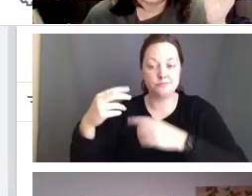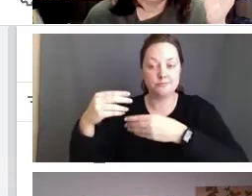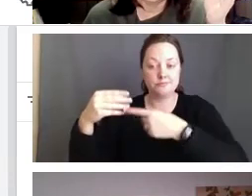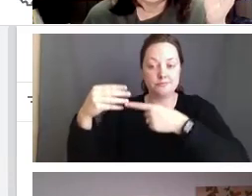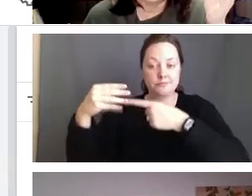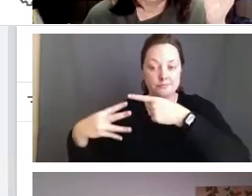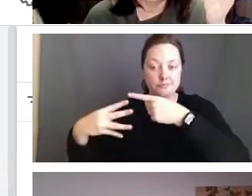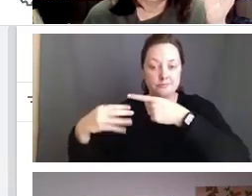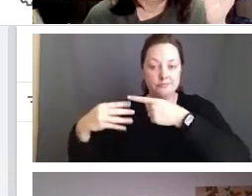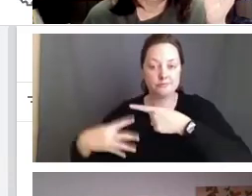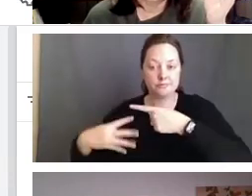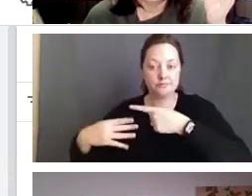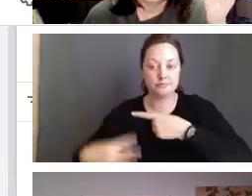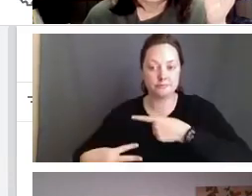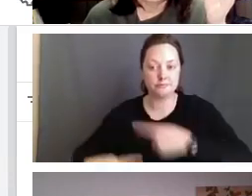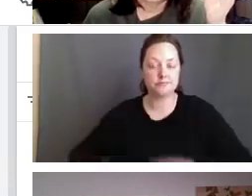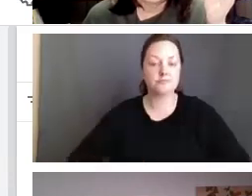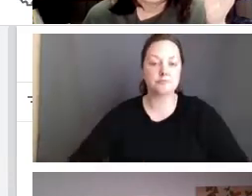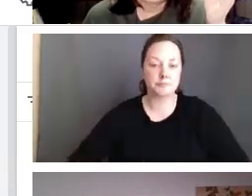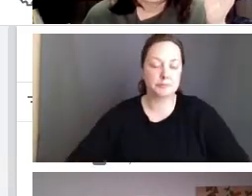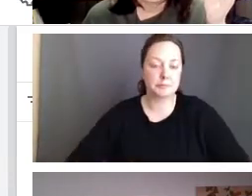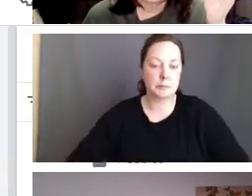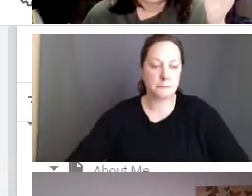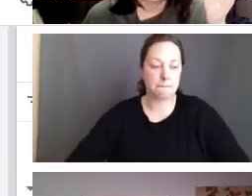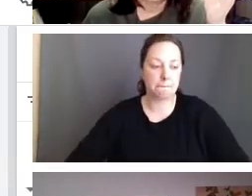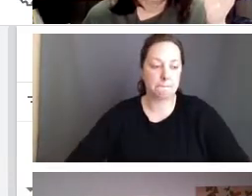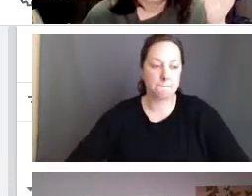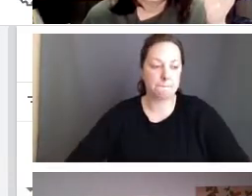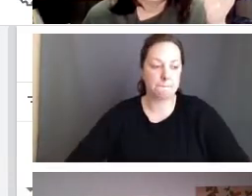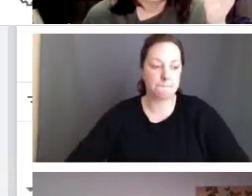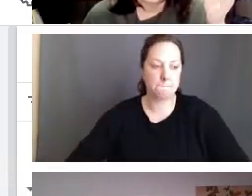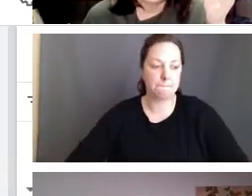For example, I could put hello, I go by.